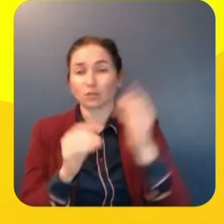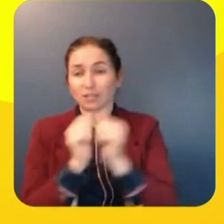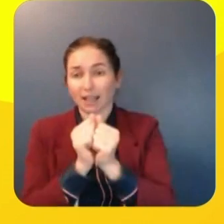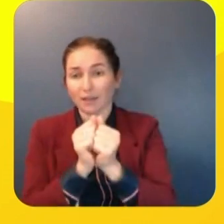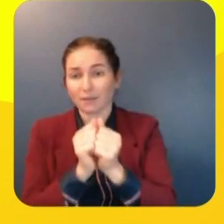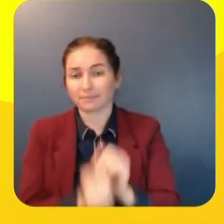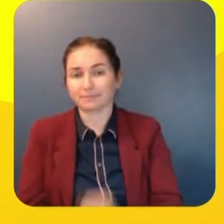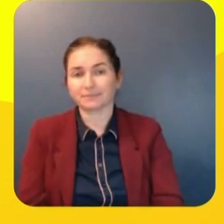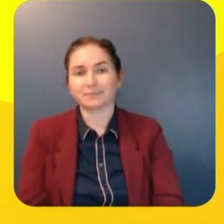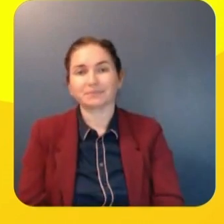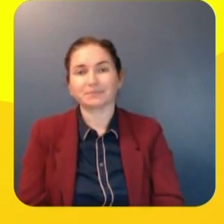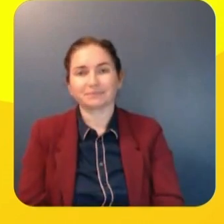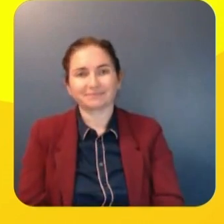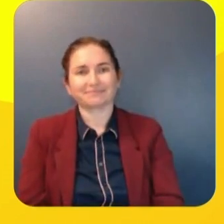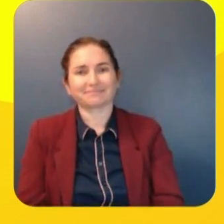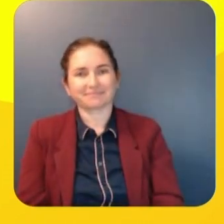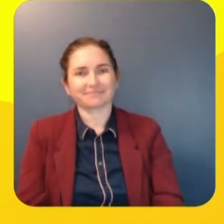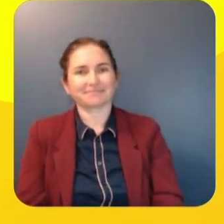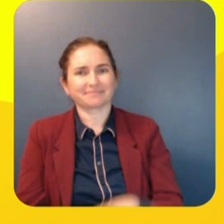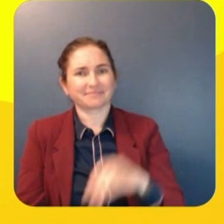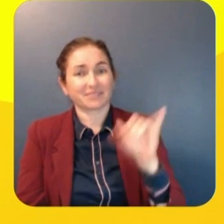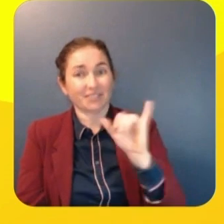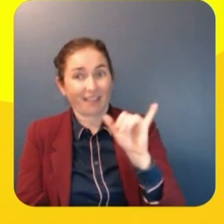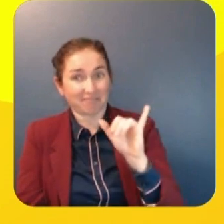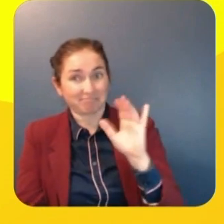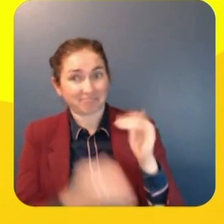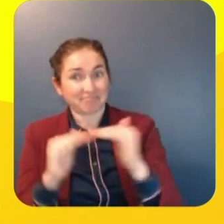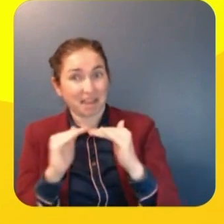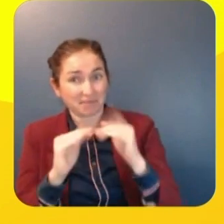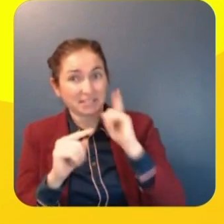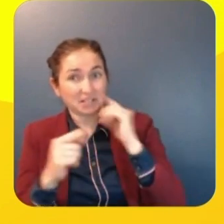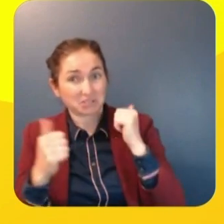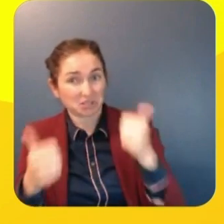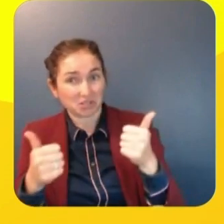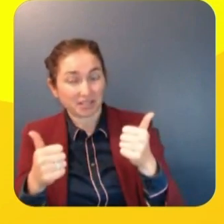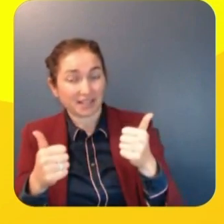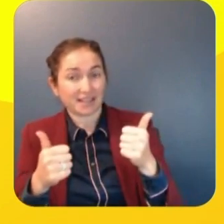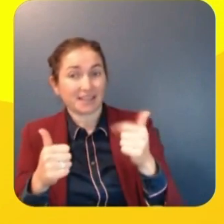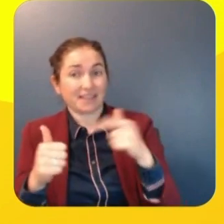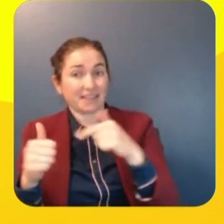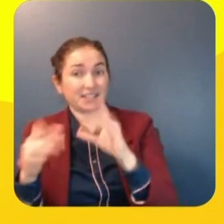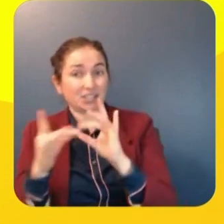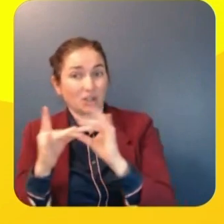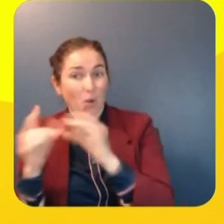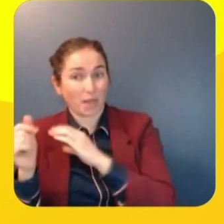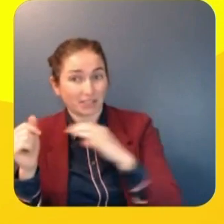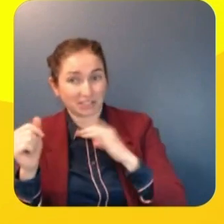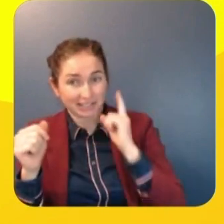So I know you're like data equity sounds good, this coalition sounds super interesting. And now there's one question that all of you